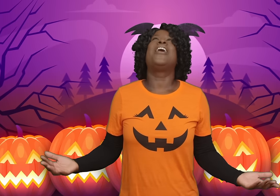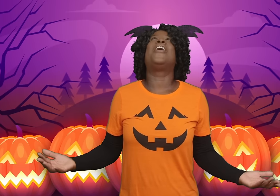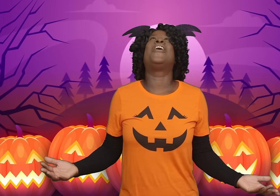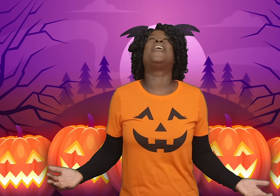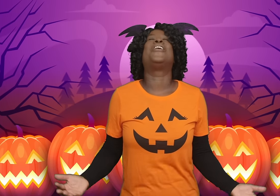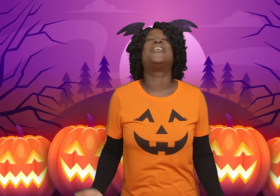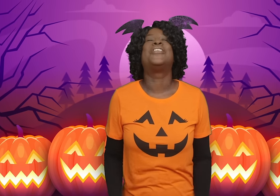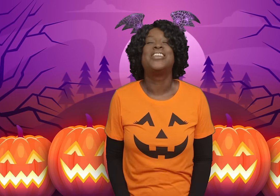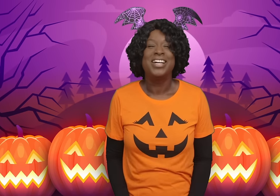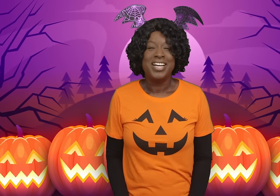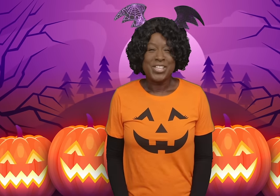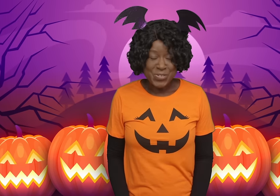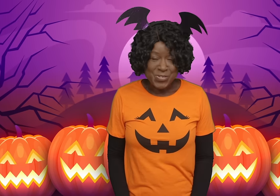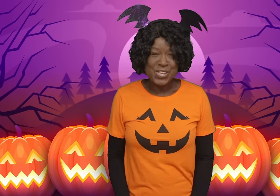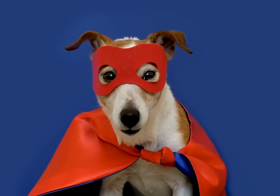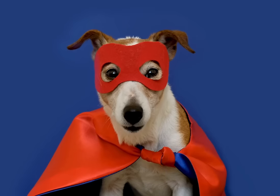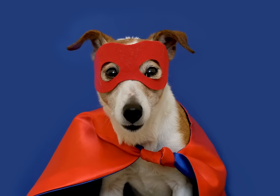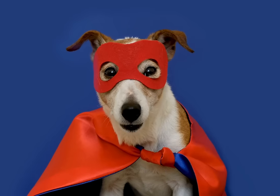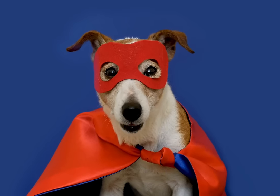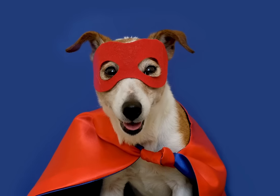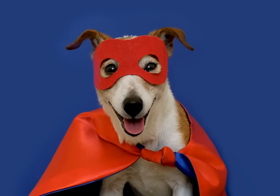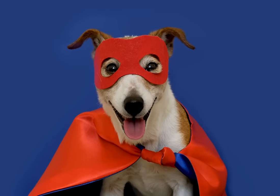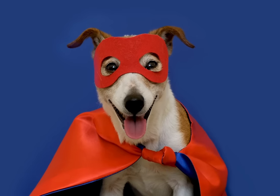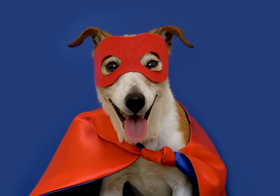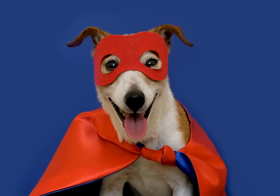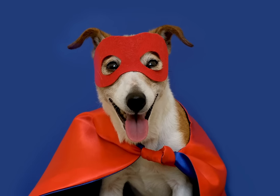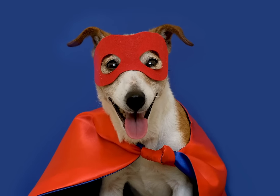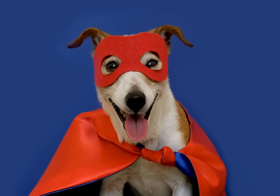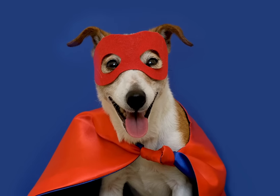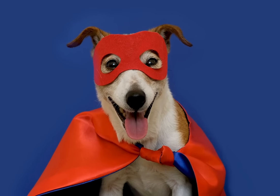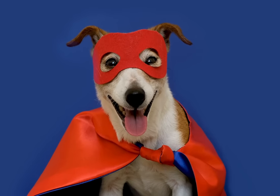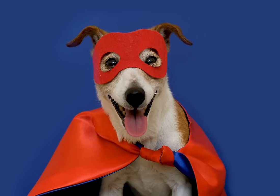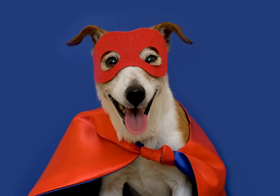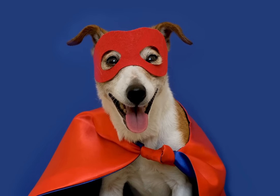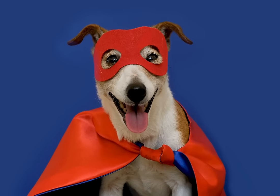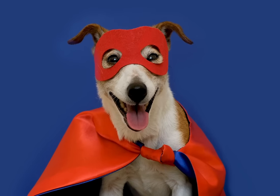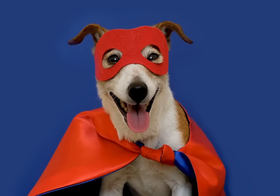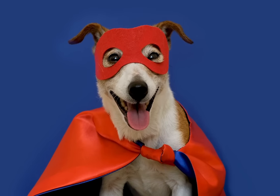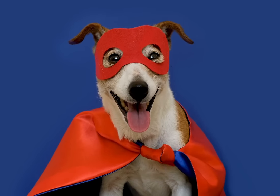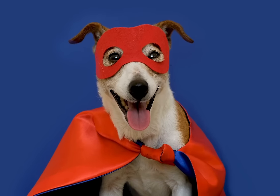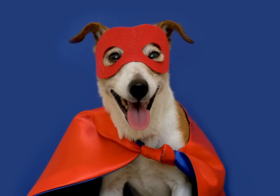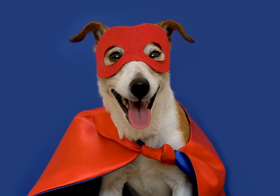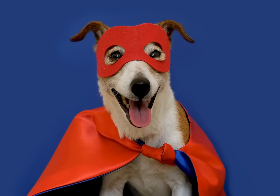Oh, you saw a dog wearing a superhero costume.